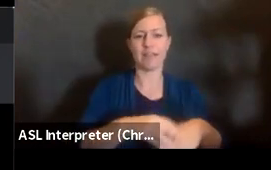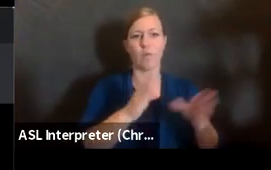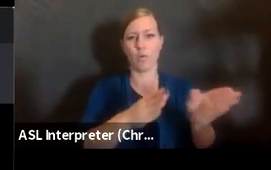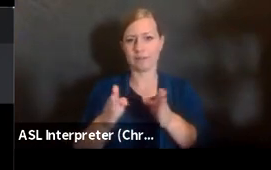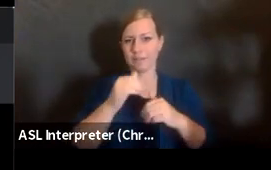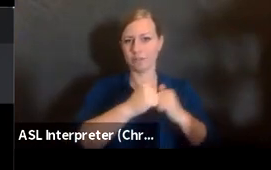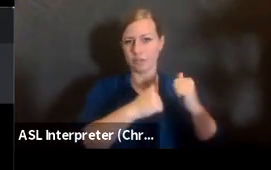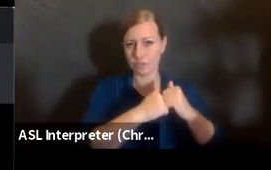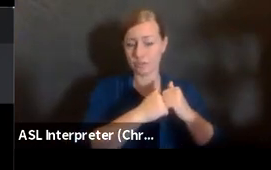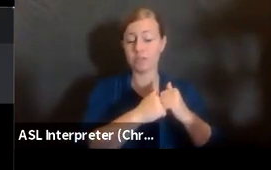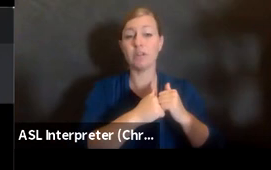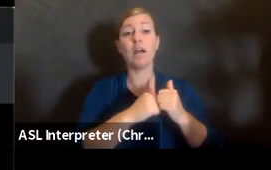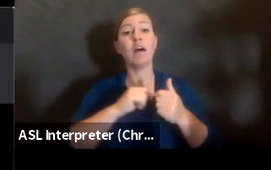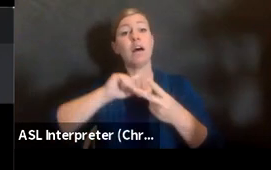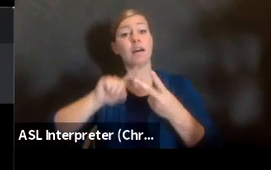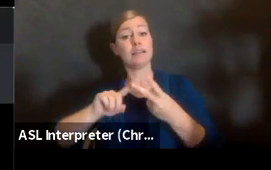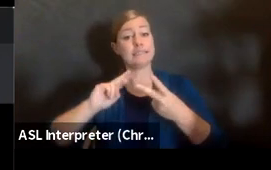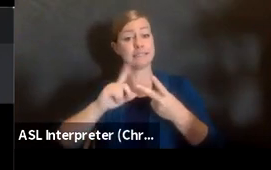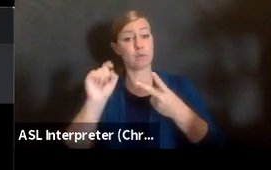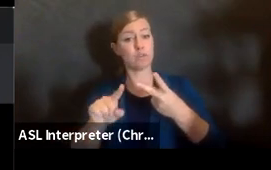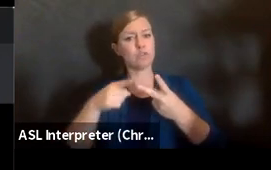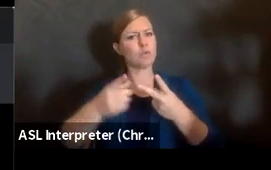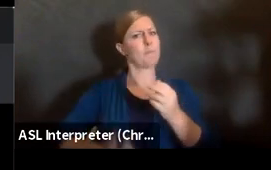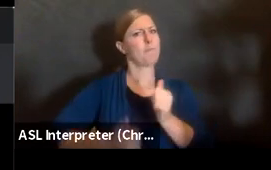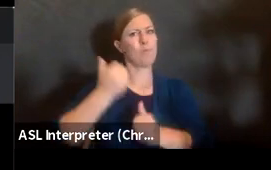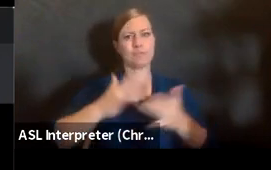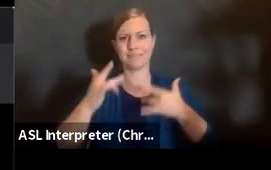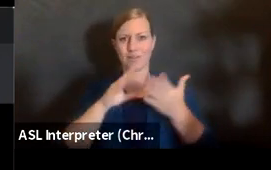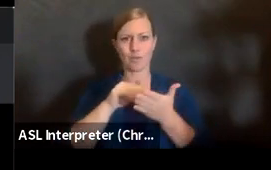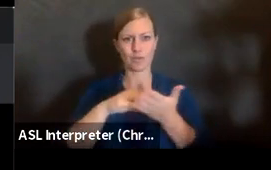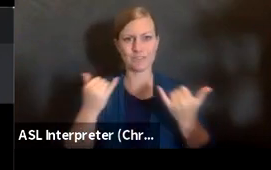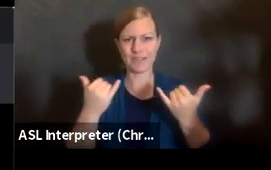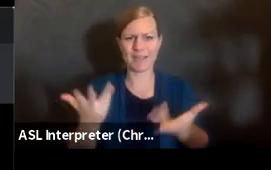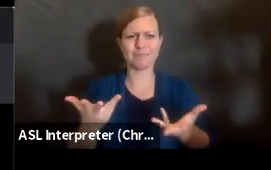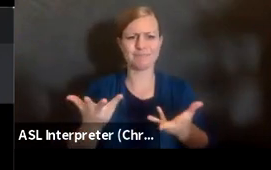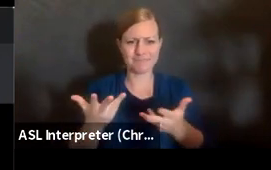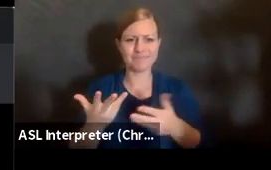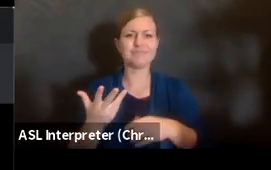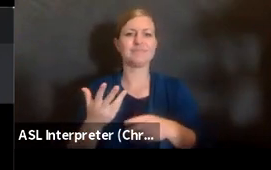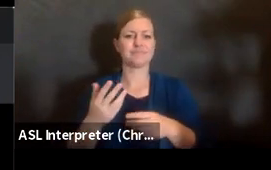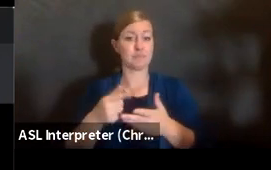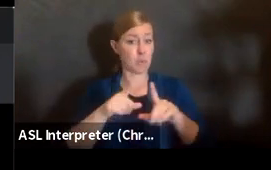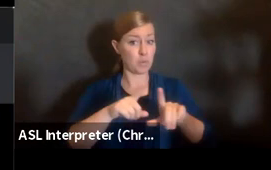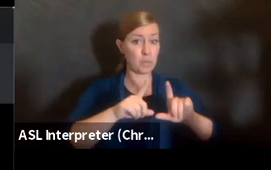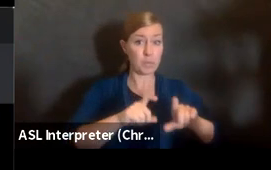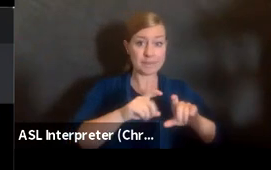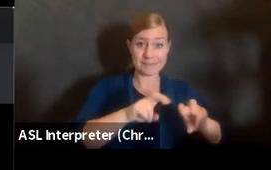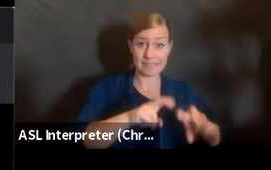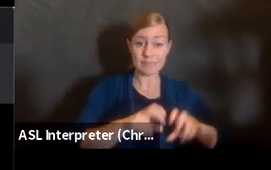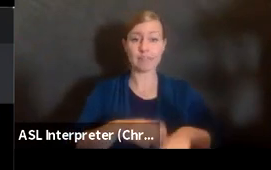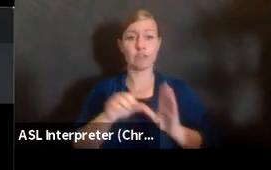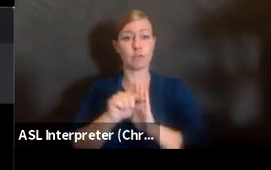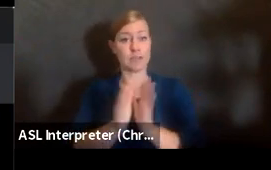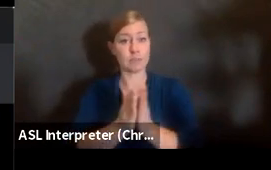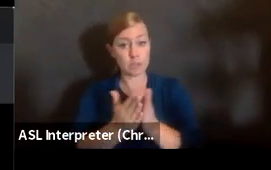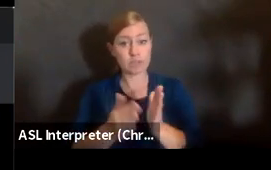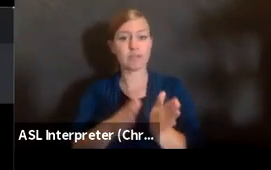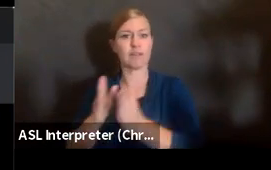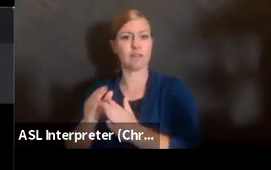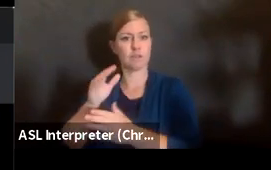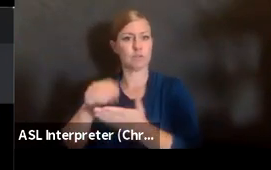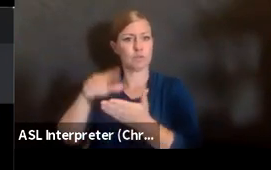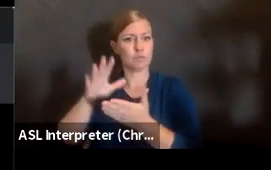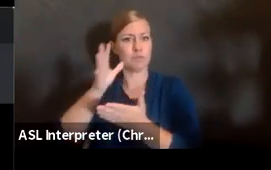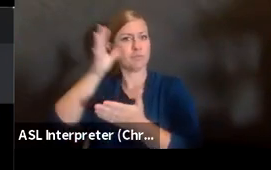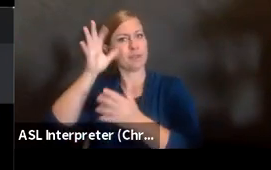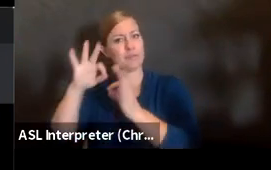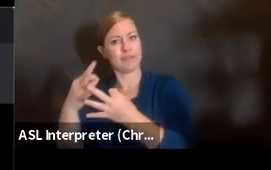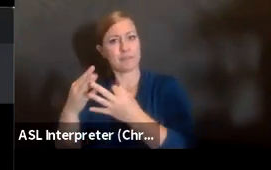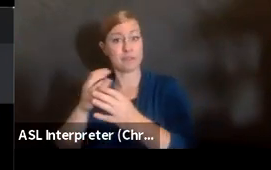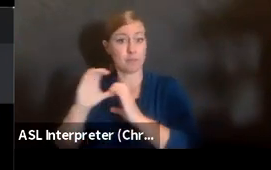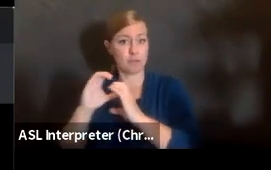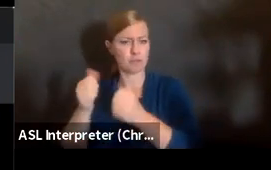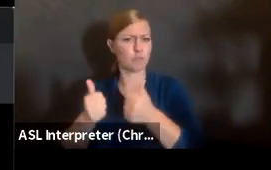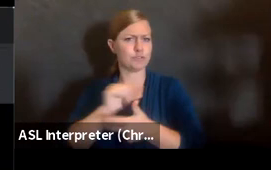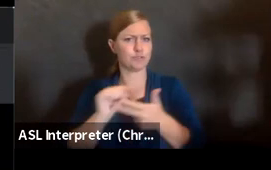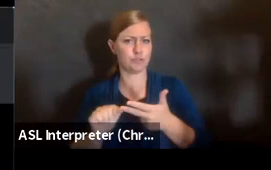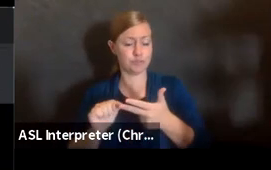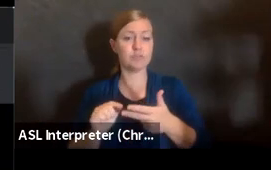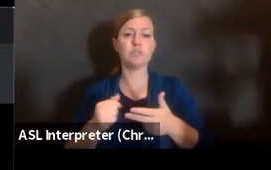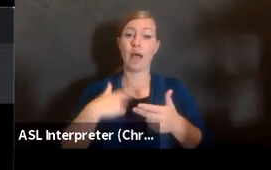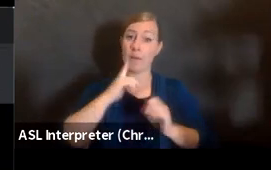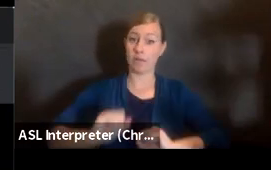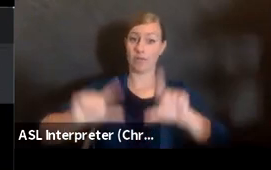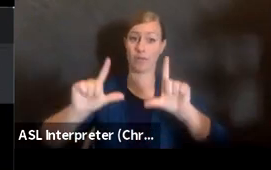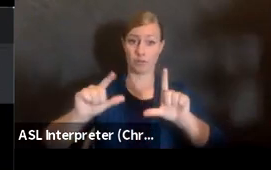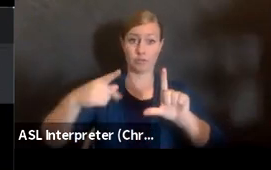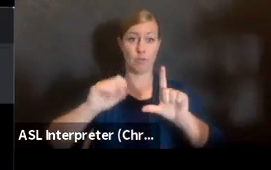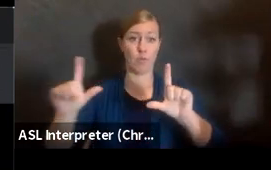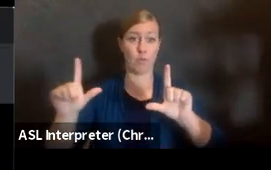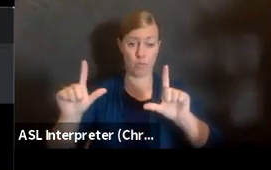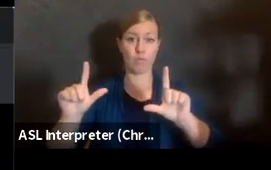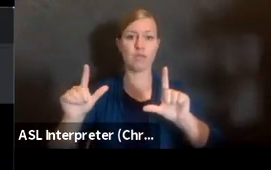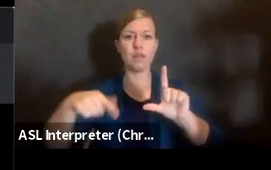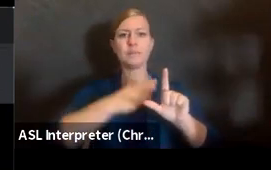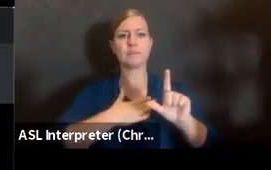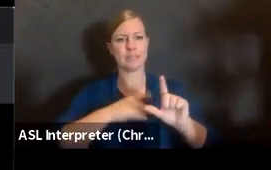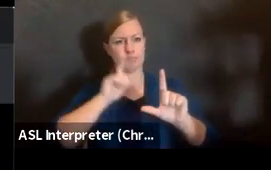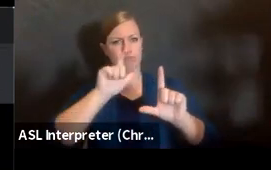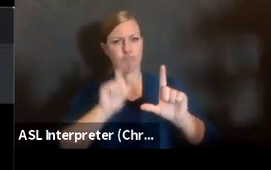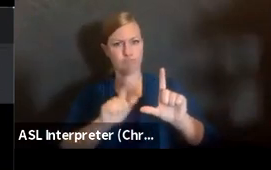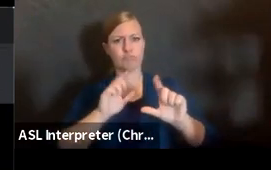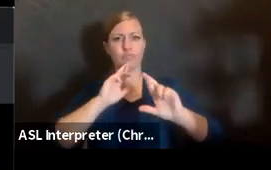ESD 113 - Andrew Hickman: And then in the second question, what are you most excited to learn today? Quizzes and assessment, the Gradebook or student and parent family communications. So what I'd like you to do. I'm going to launch the poll, please reply to the poll that pops up on your screen.